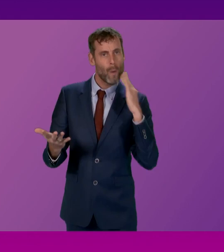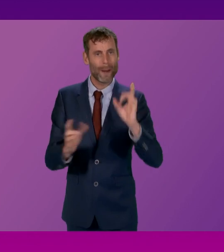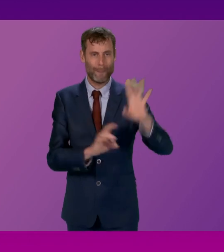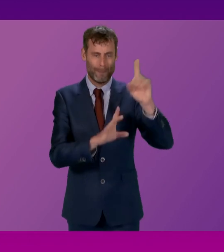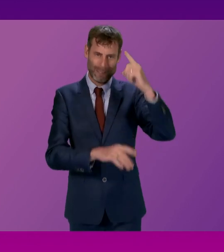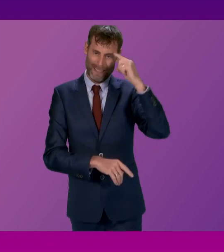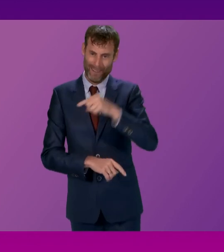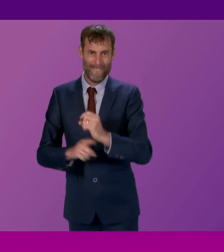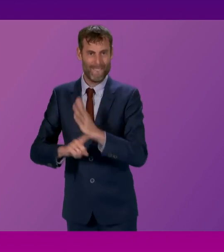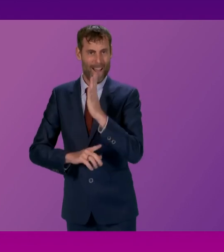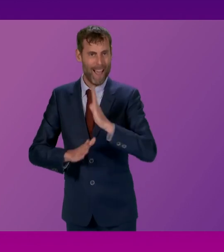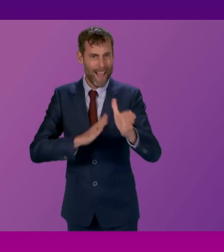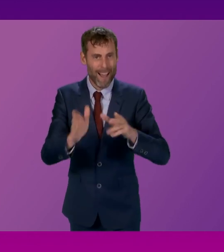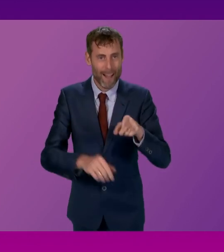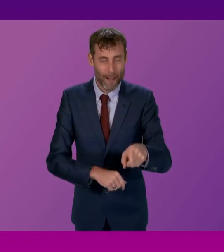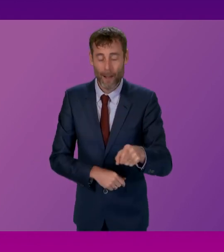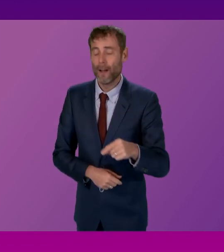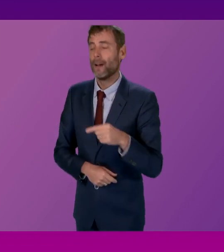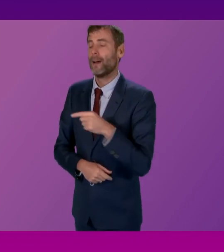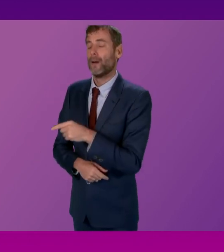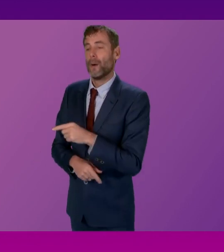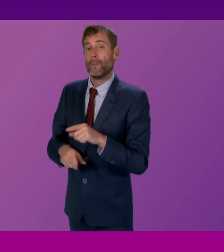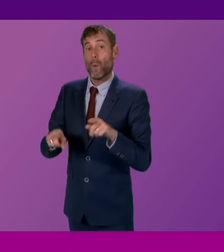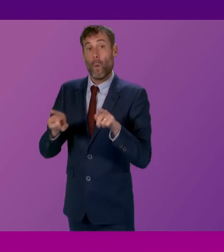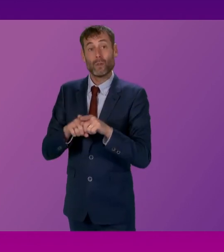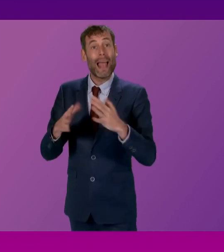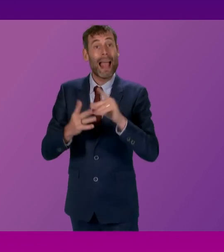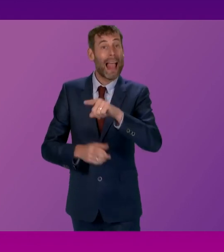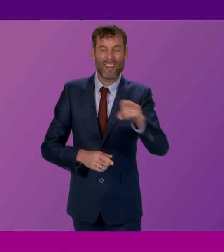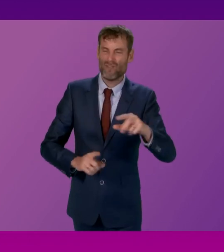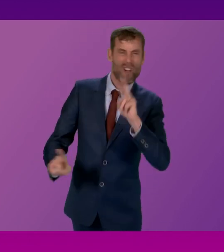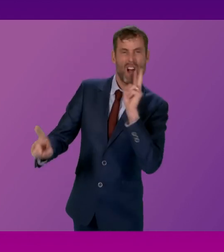The new law also makes attacks against emergency workers an aggravated offence that can be